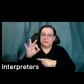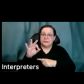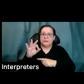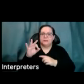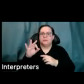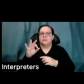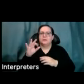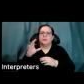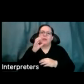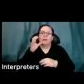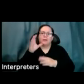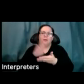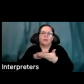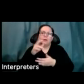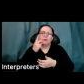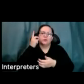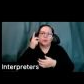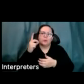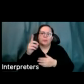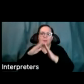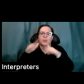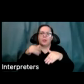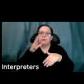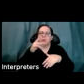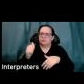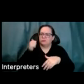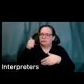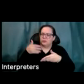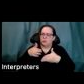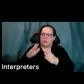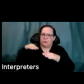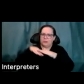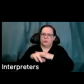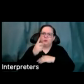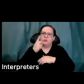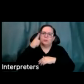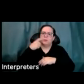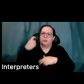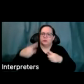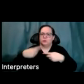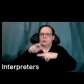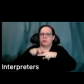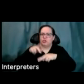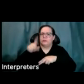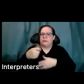dormitory refused me admission into the dorm because I was in a wheelchair and needed assistance. When I was 21 years